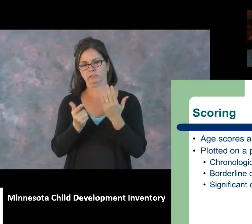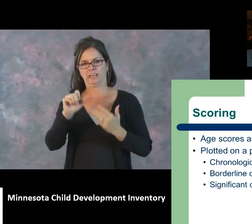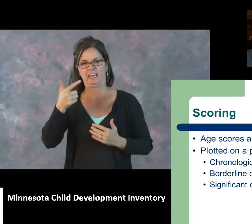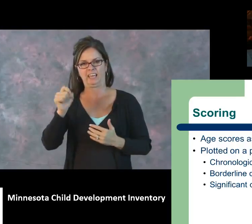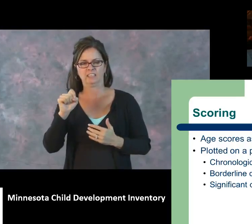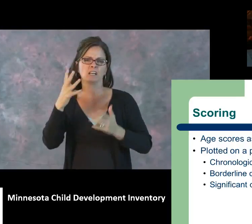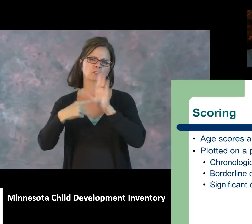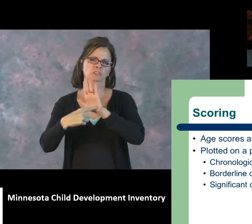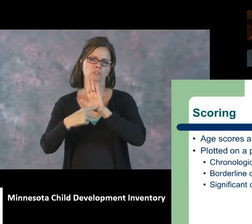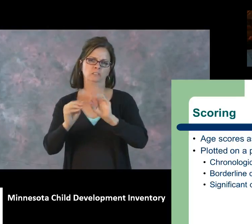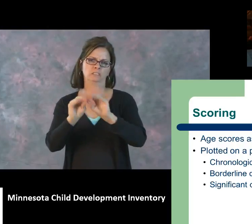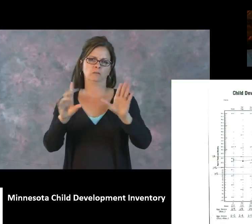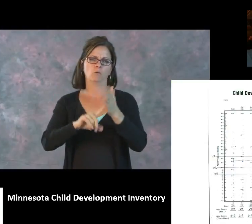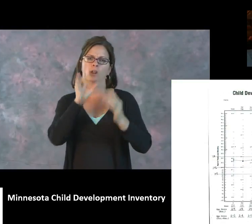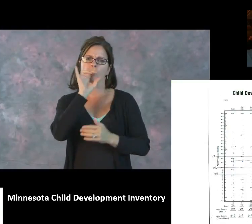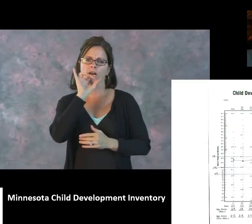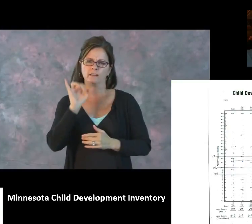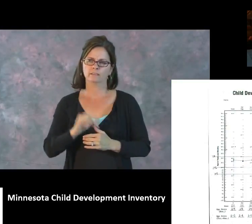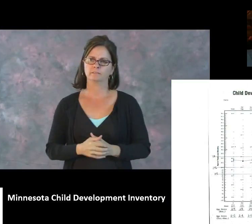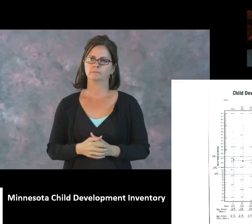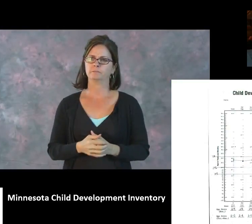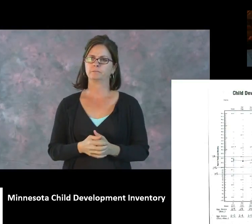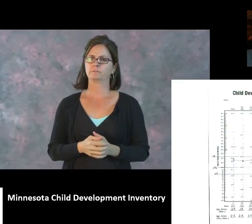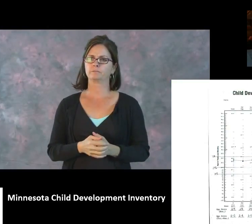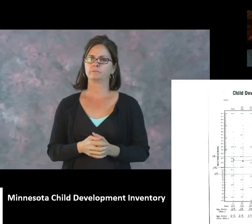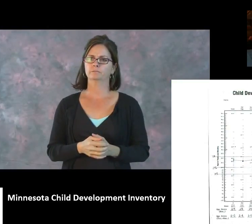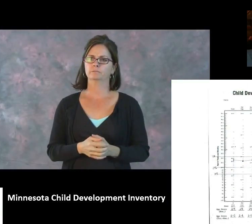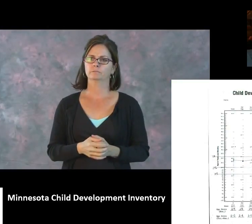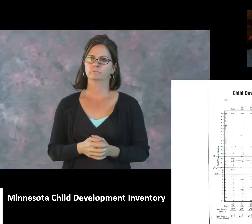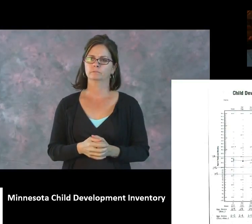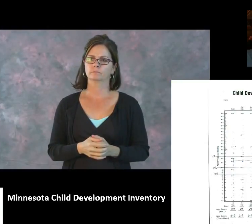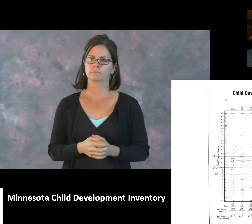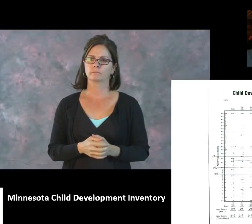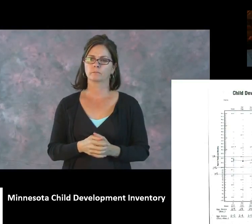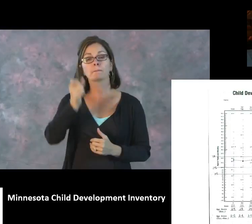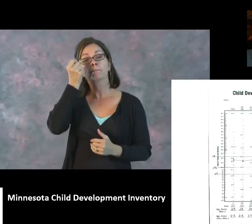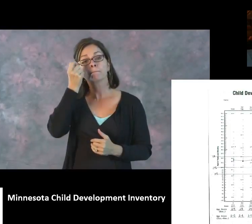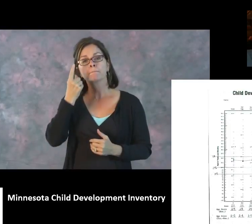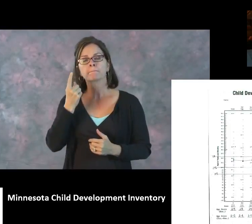of what the profile sheet would look like. We're going to take a closer look at a couple